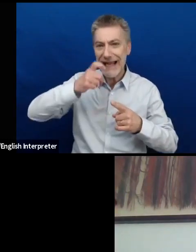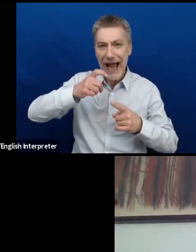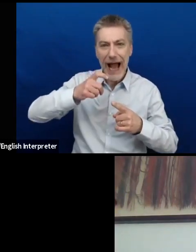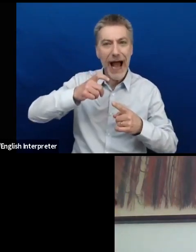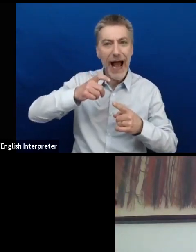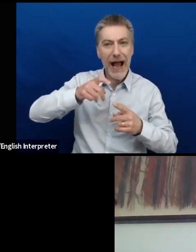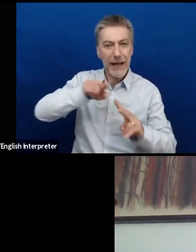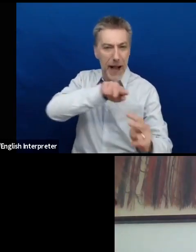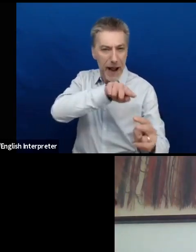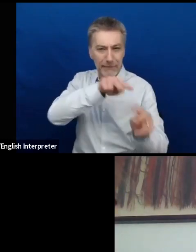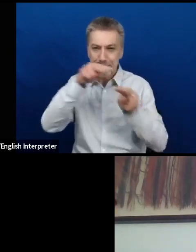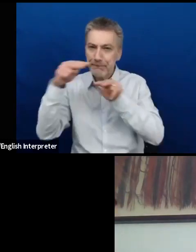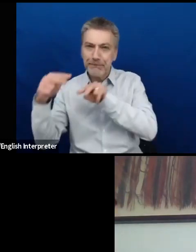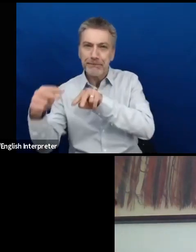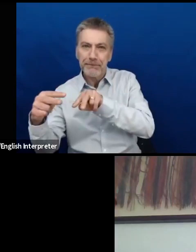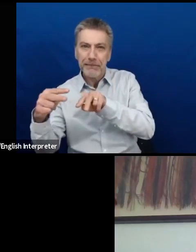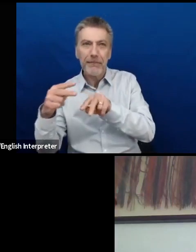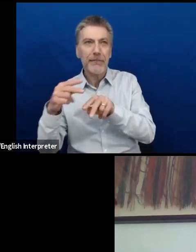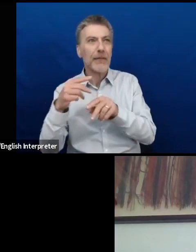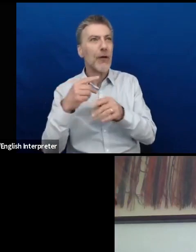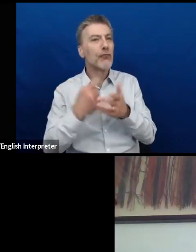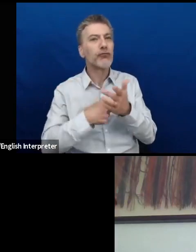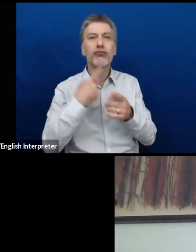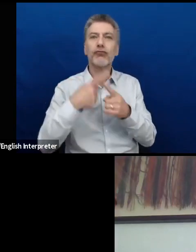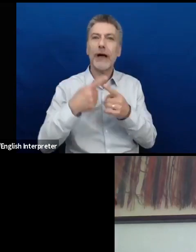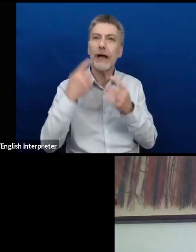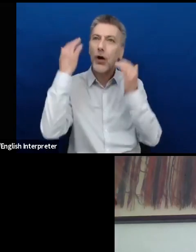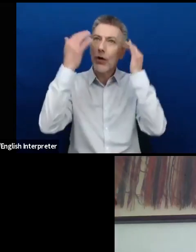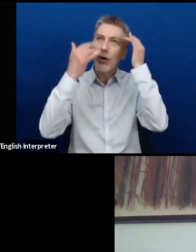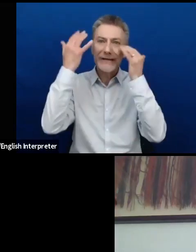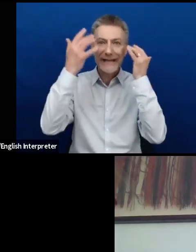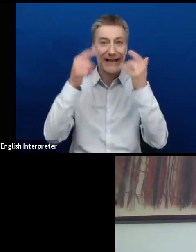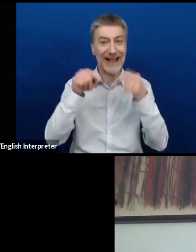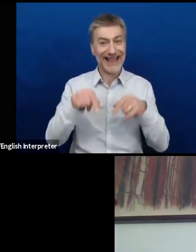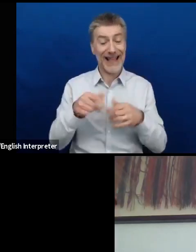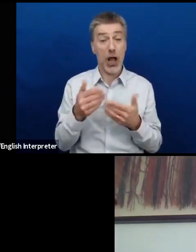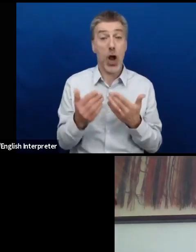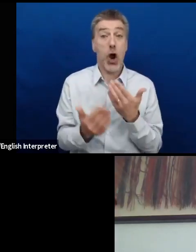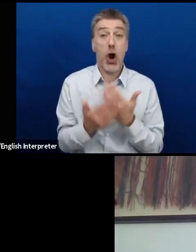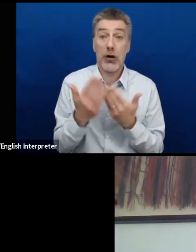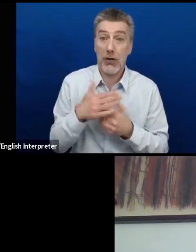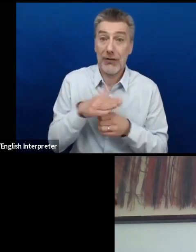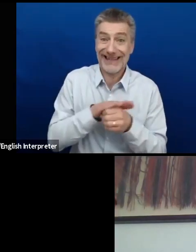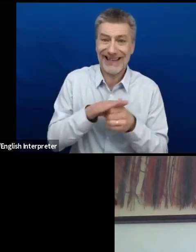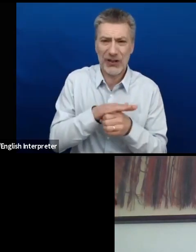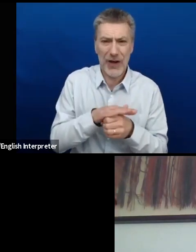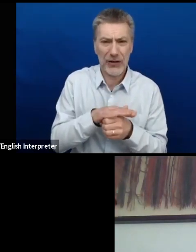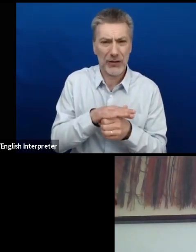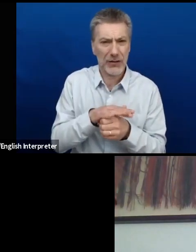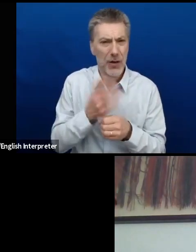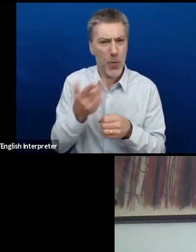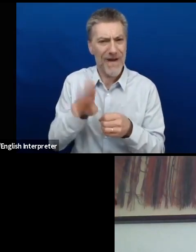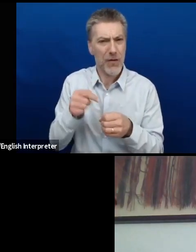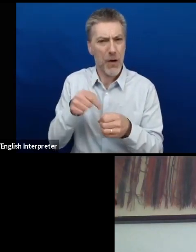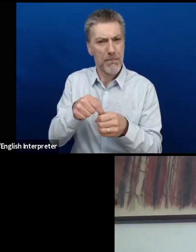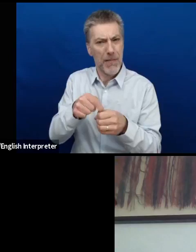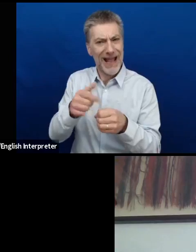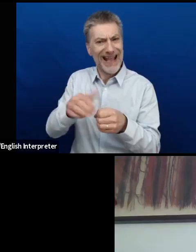would be available to us to transform those concepts and categories? So it's fine to think that have E normative